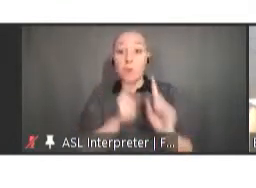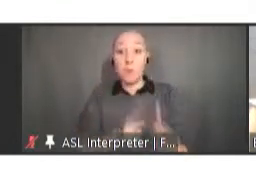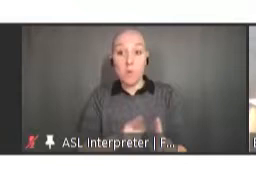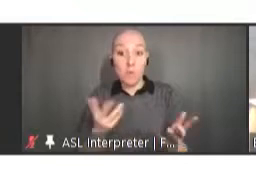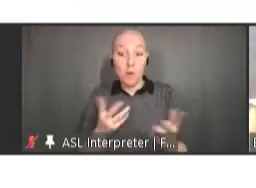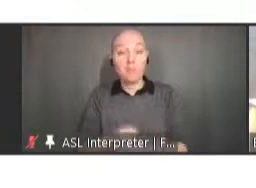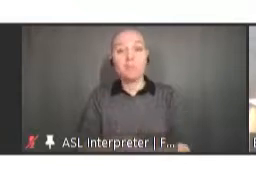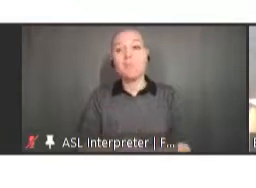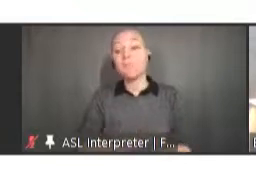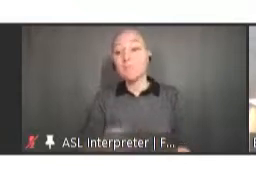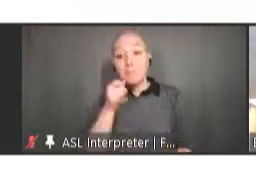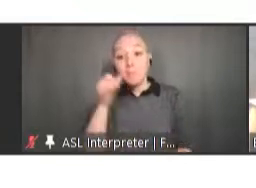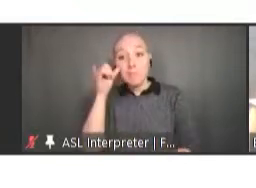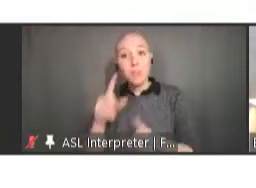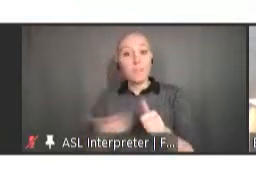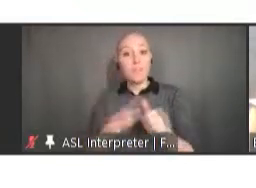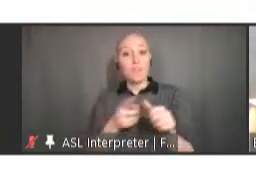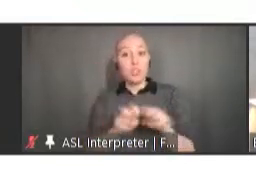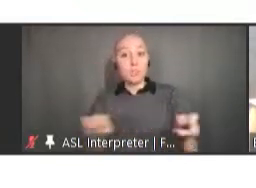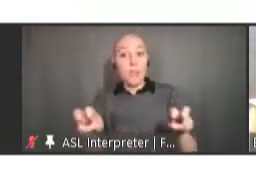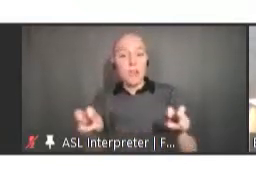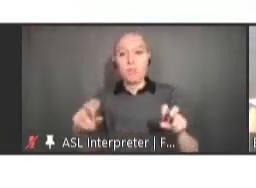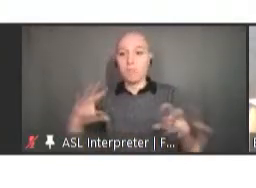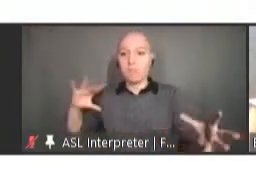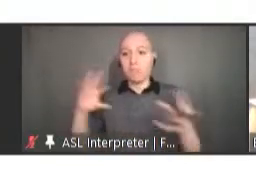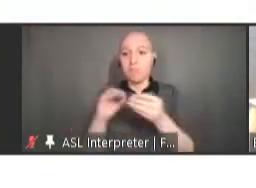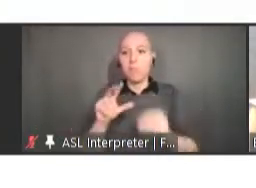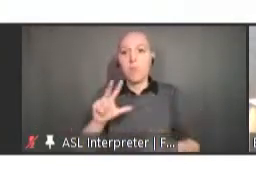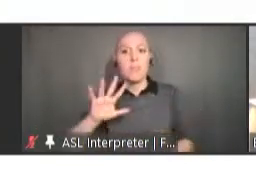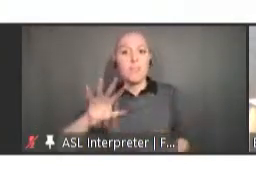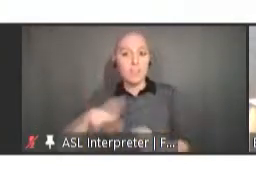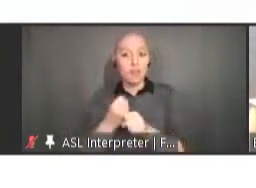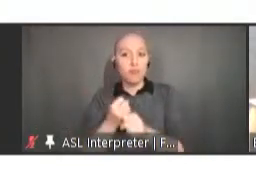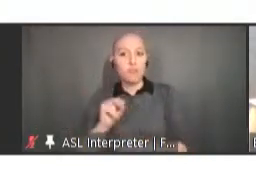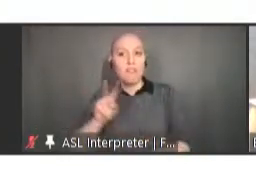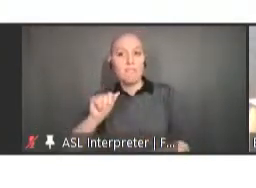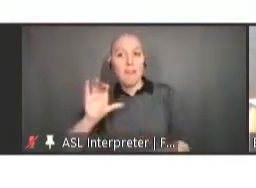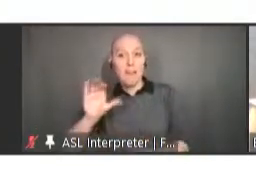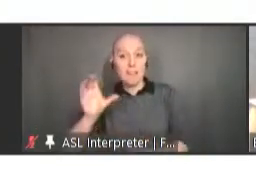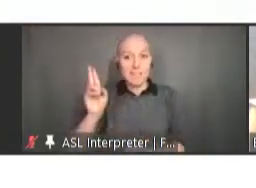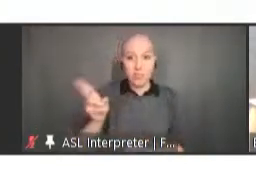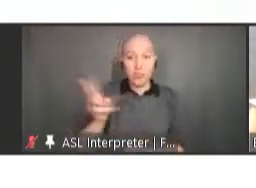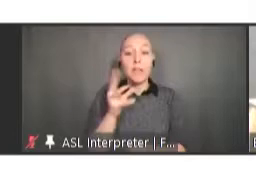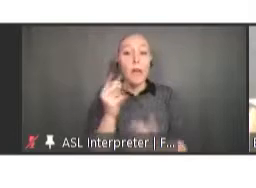summary of the past 35 years of NVAC and framed our future. Dr. Walt Orenstein hit on some of